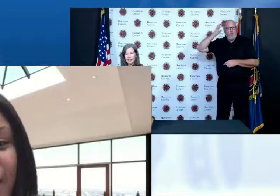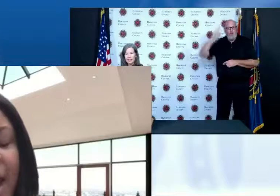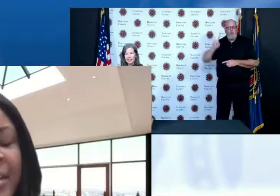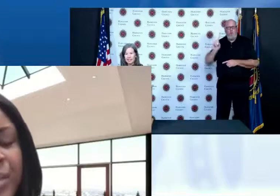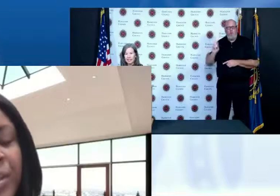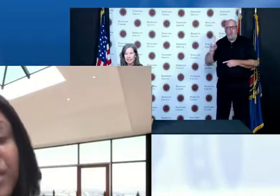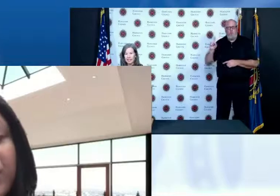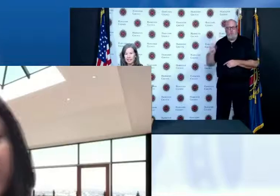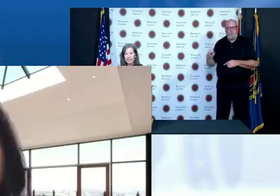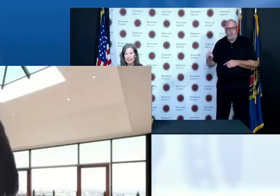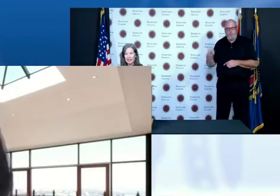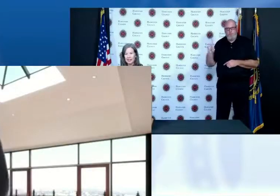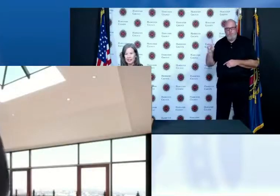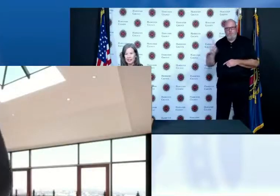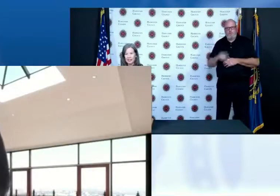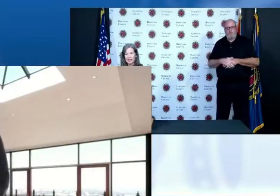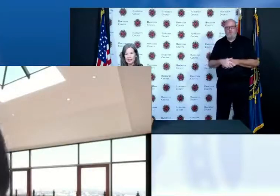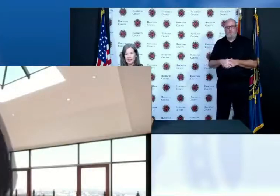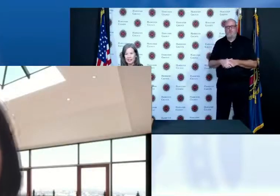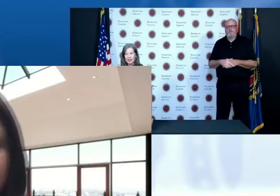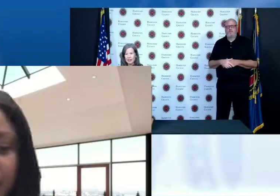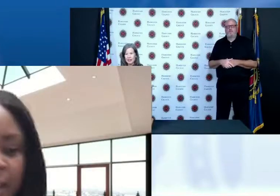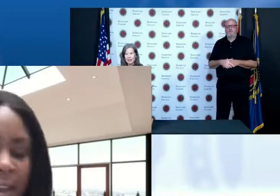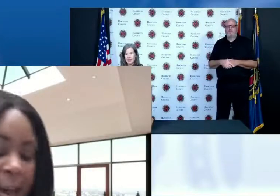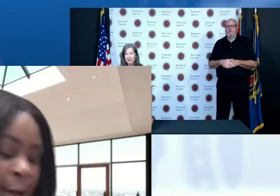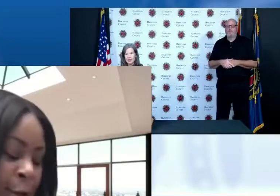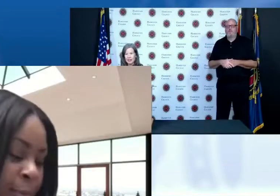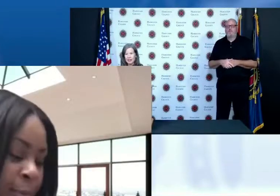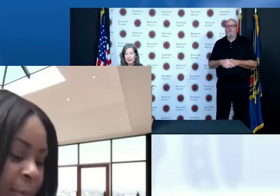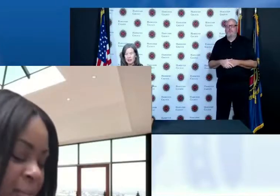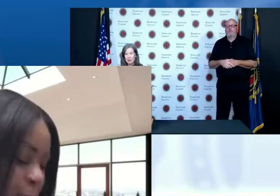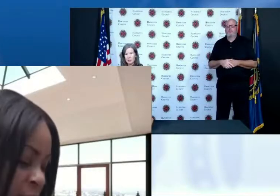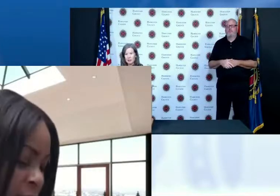I just wanted to share my experience with getting vaccinated I've been working with